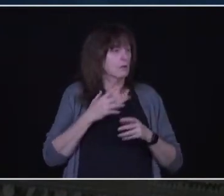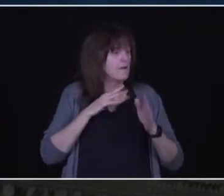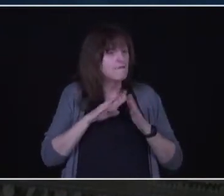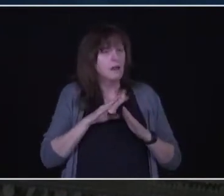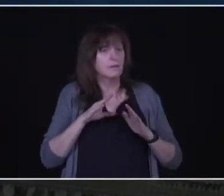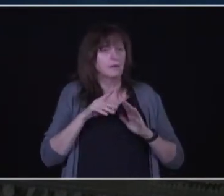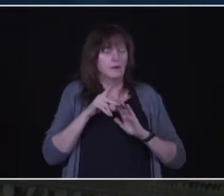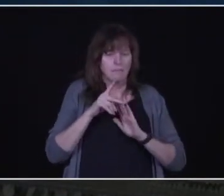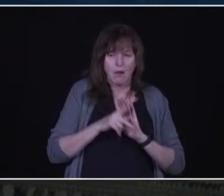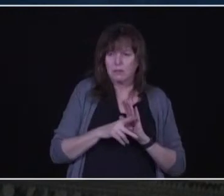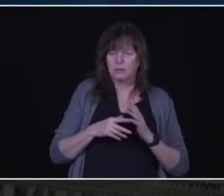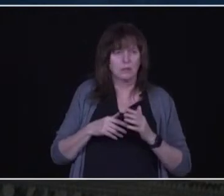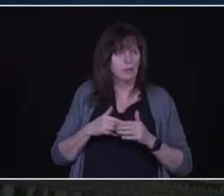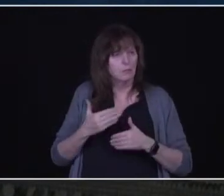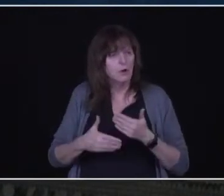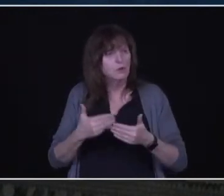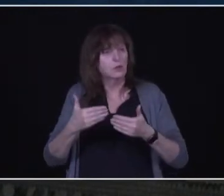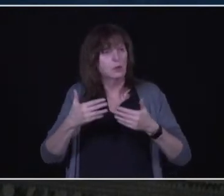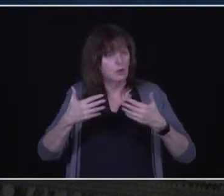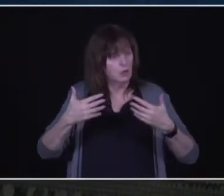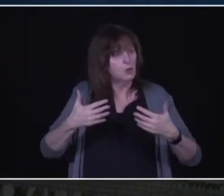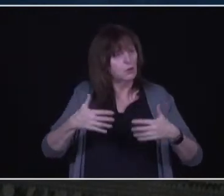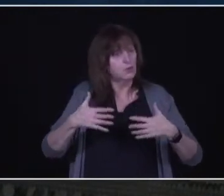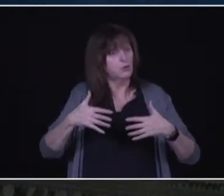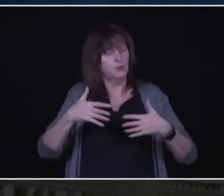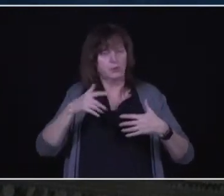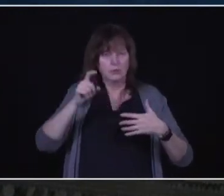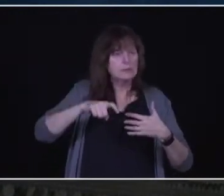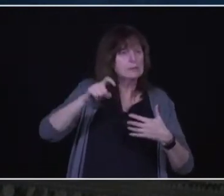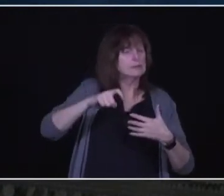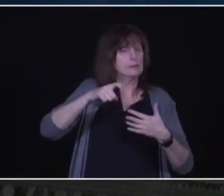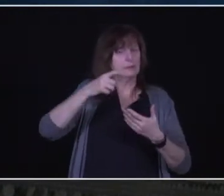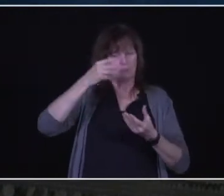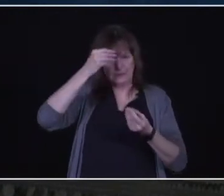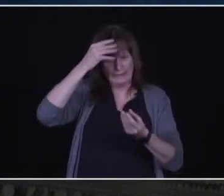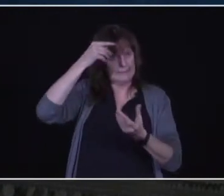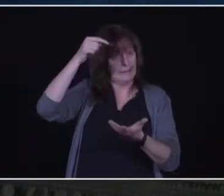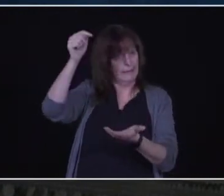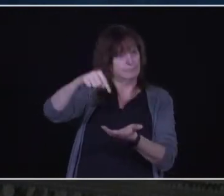that we want to ensure we better protect people who have been captured